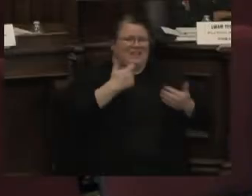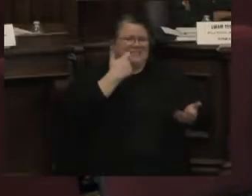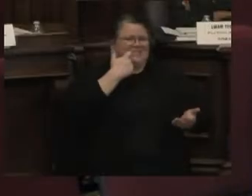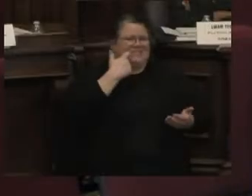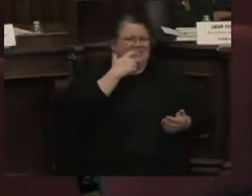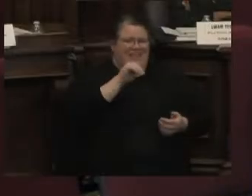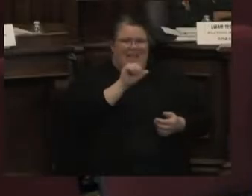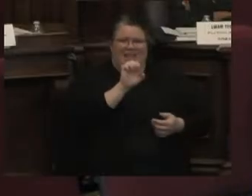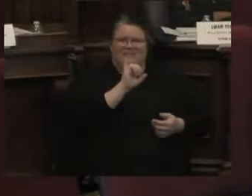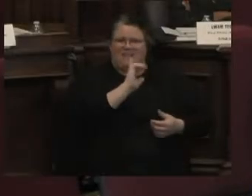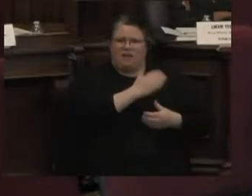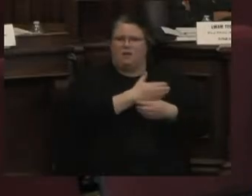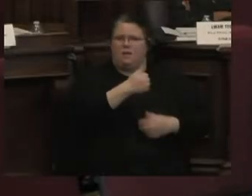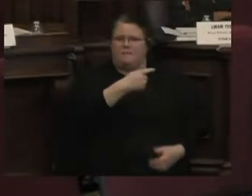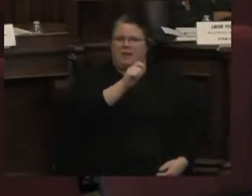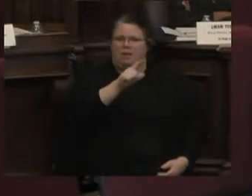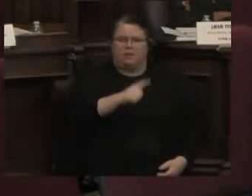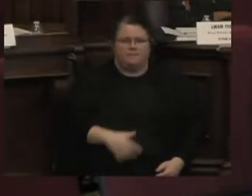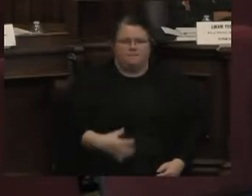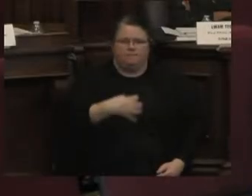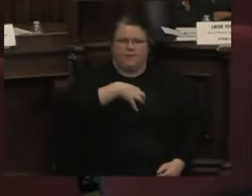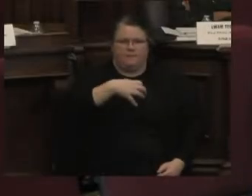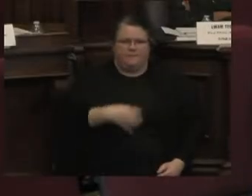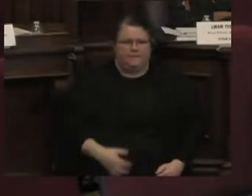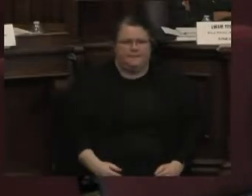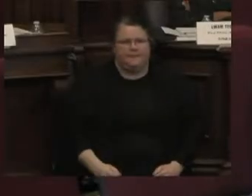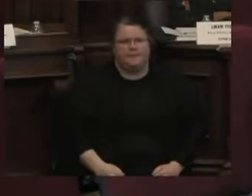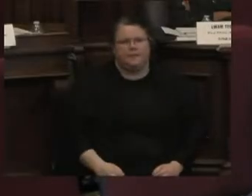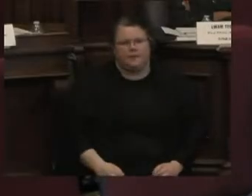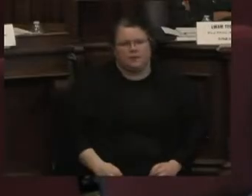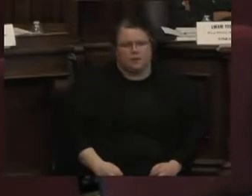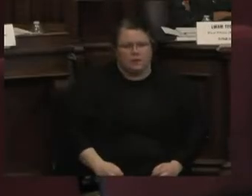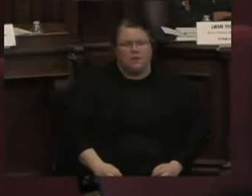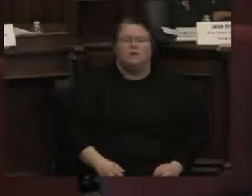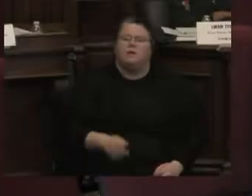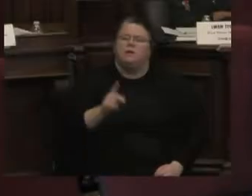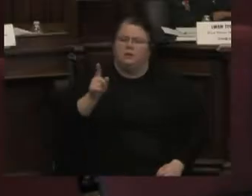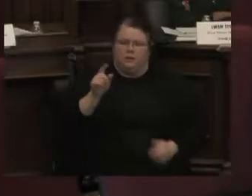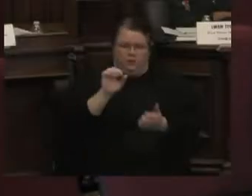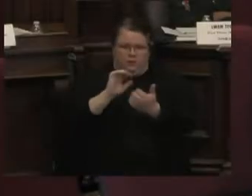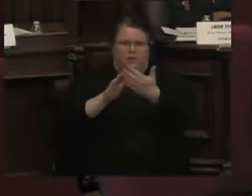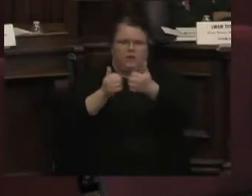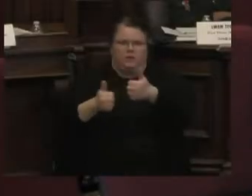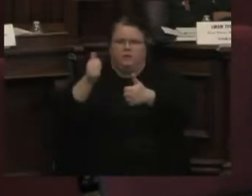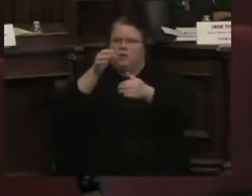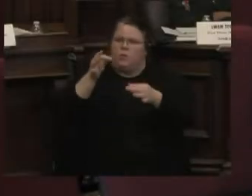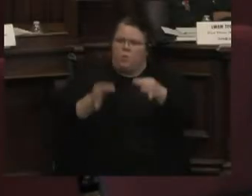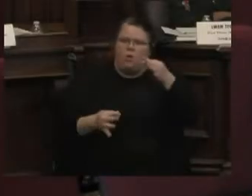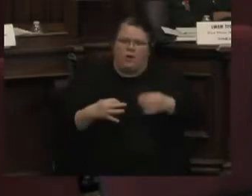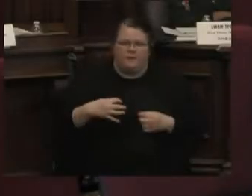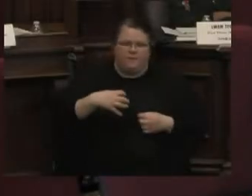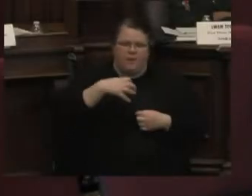of course, is the appeal process for our most recent